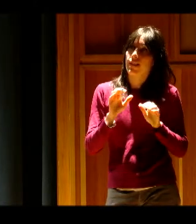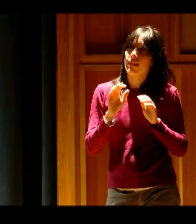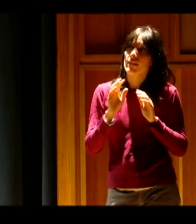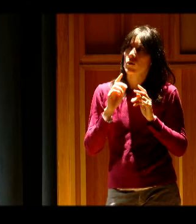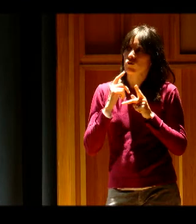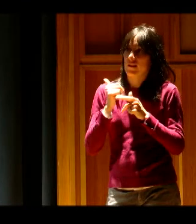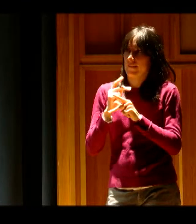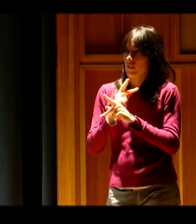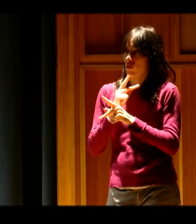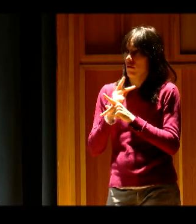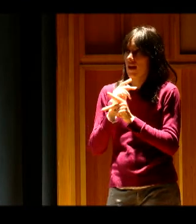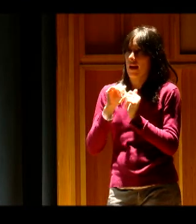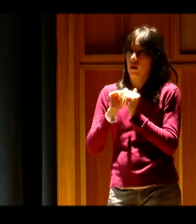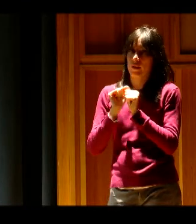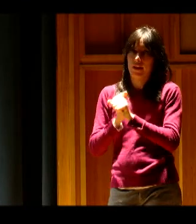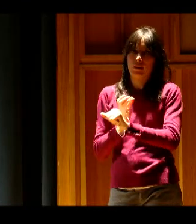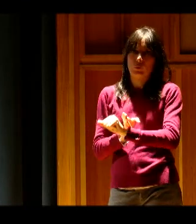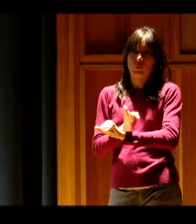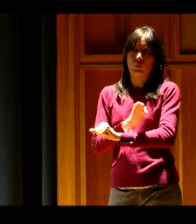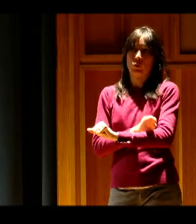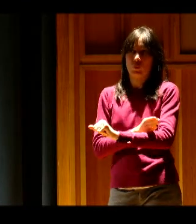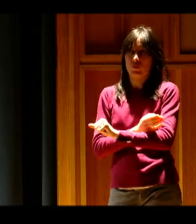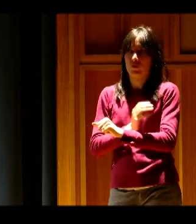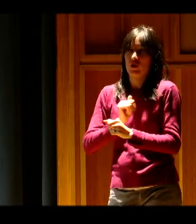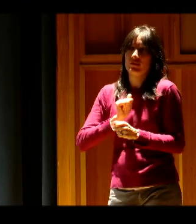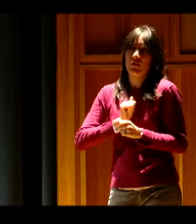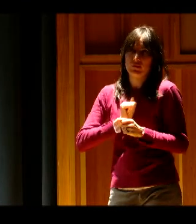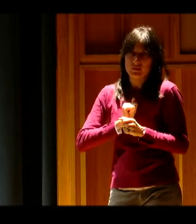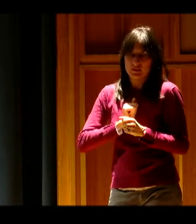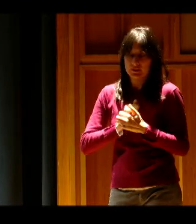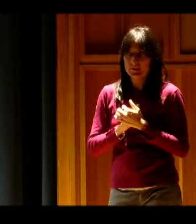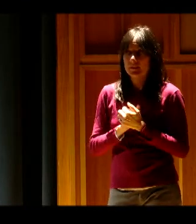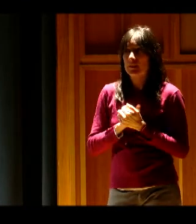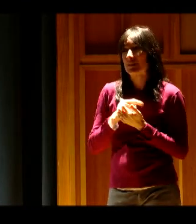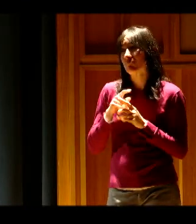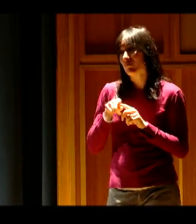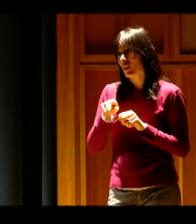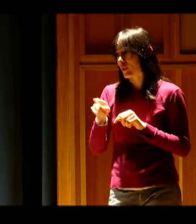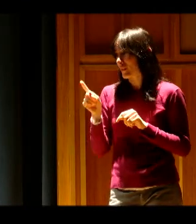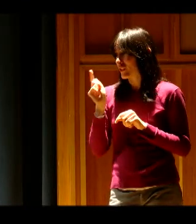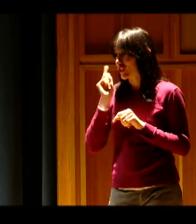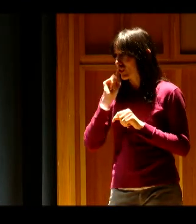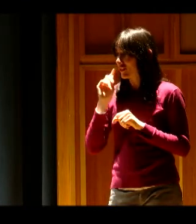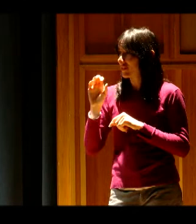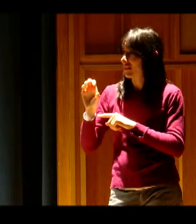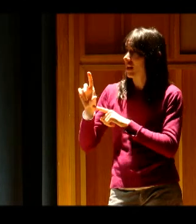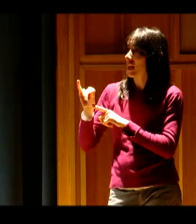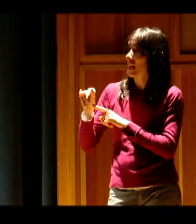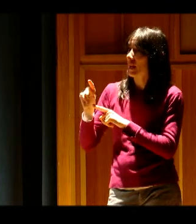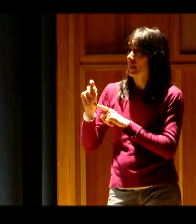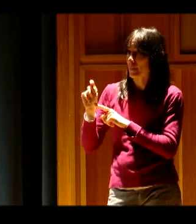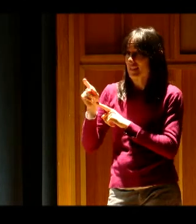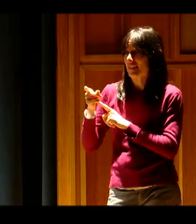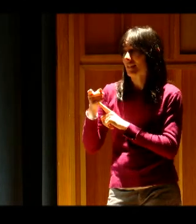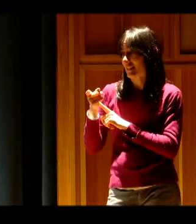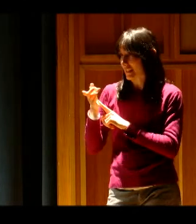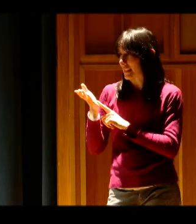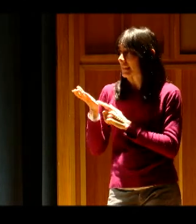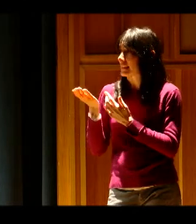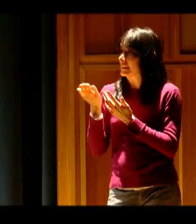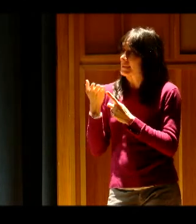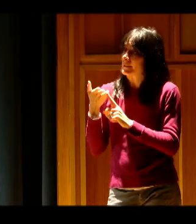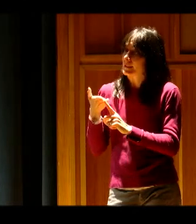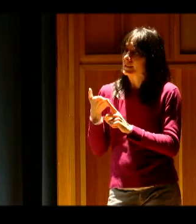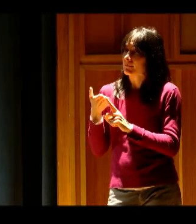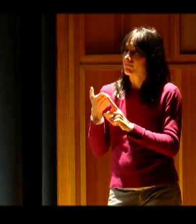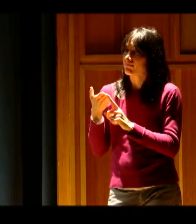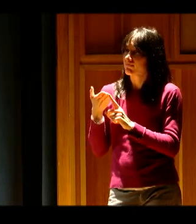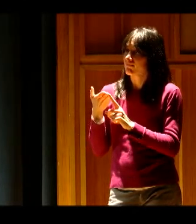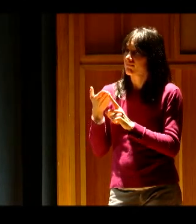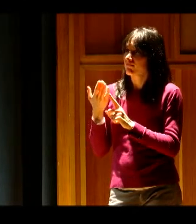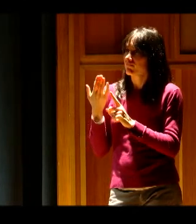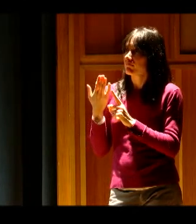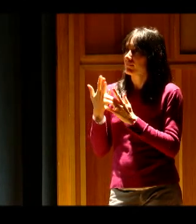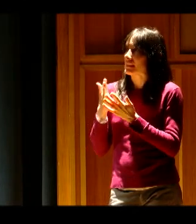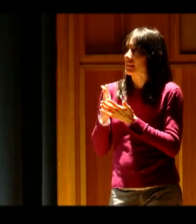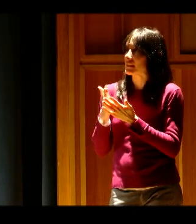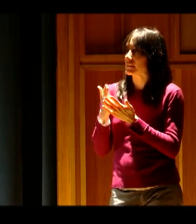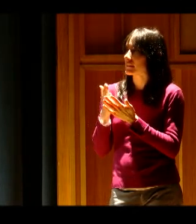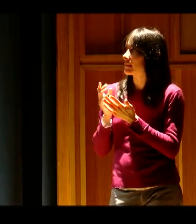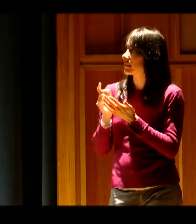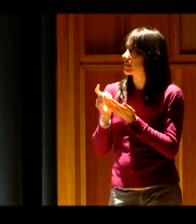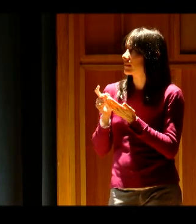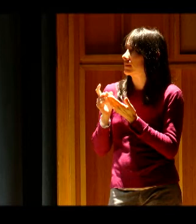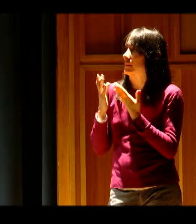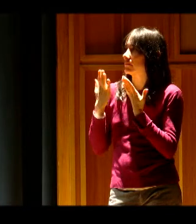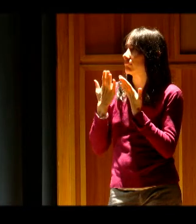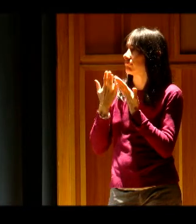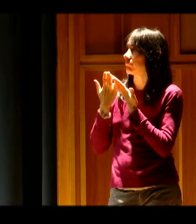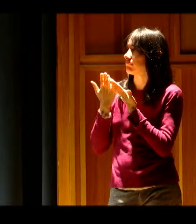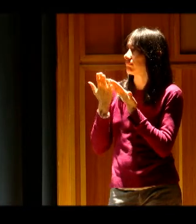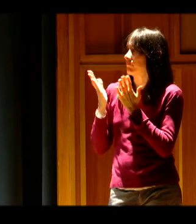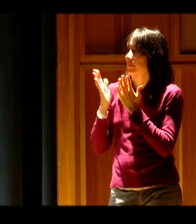But of course as we've heard again and again today, climate is far wider than our immediate impacts.